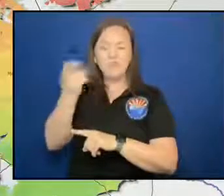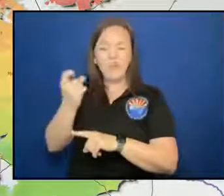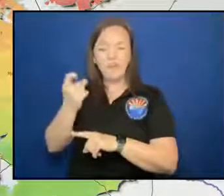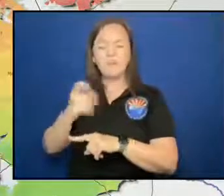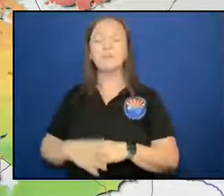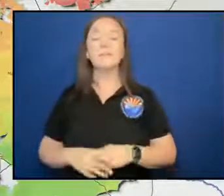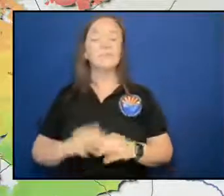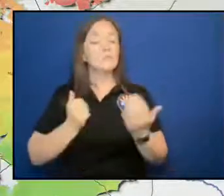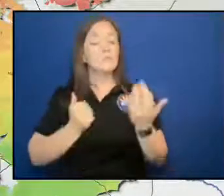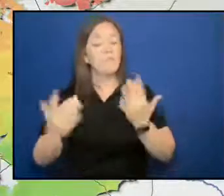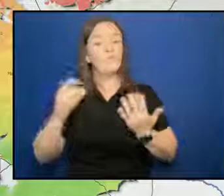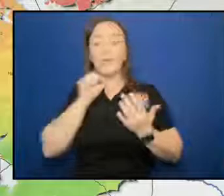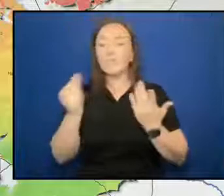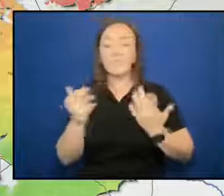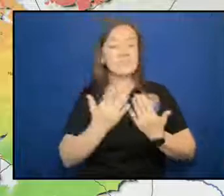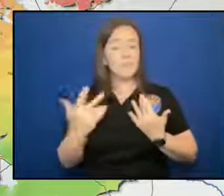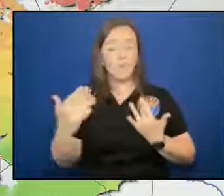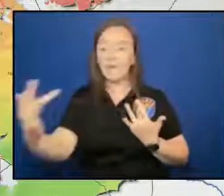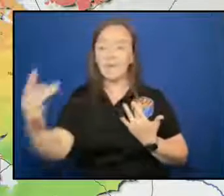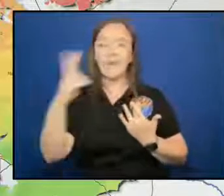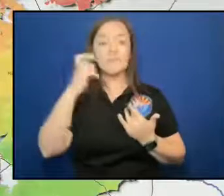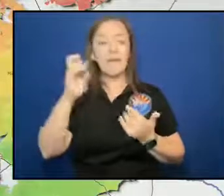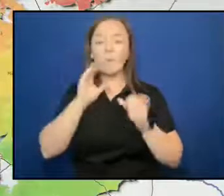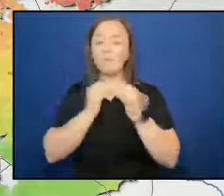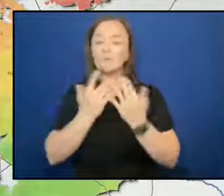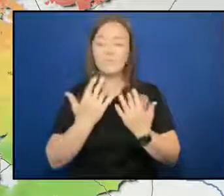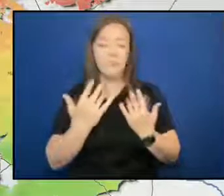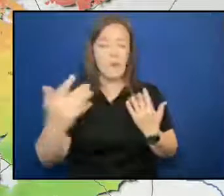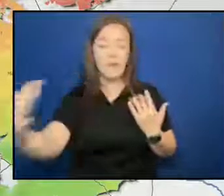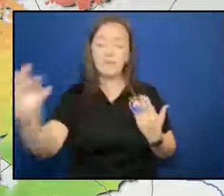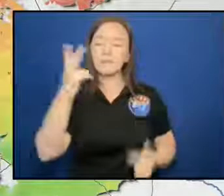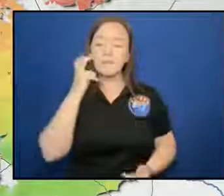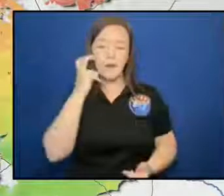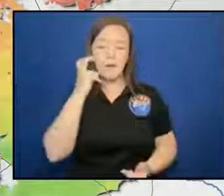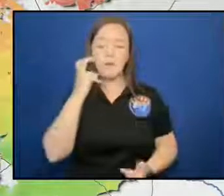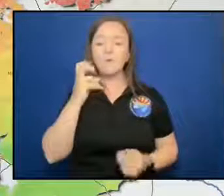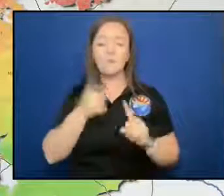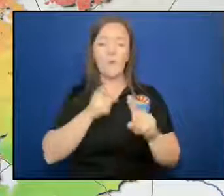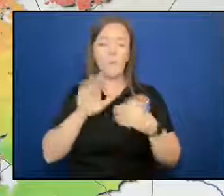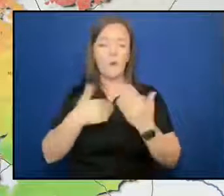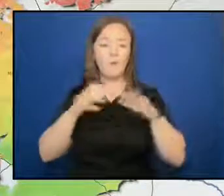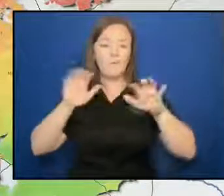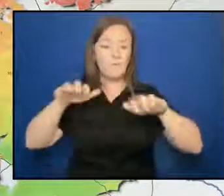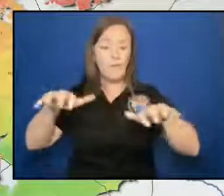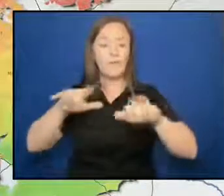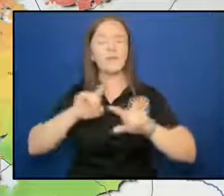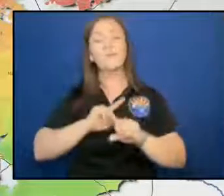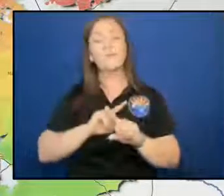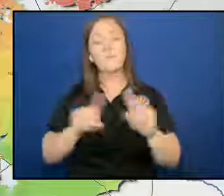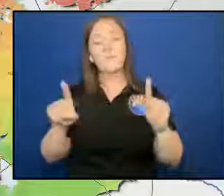WE ARE GOING PASSED THAT INTO NEXT WEEK AND A SIGNIFICANT AMOUNT OF MOISTURE IS FORECAST FOR OUR